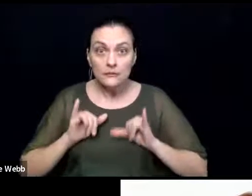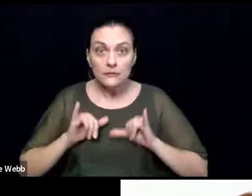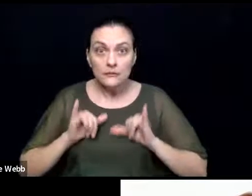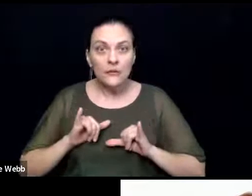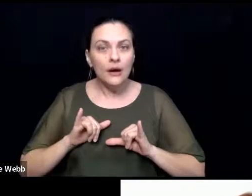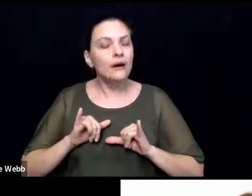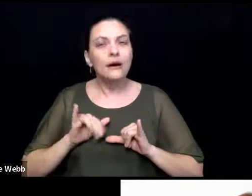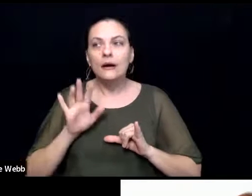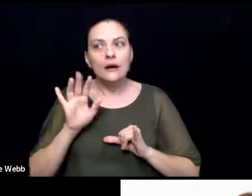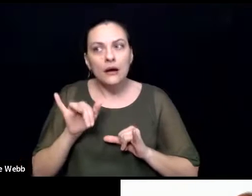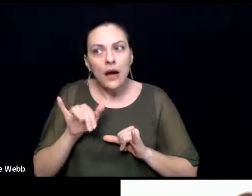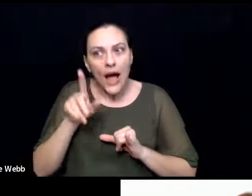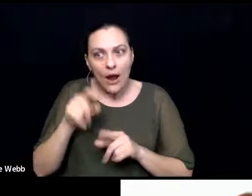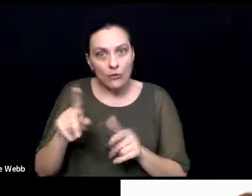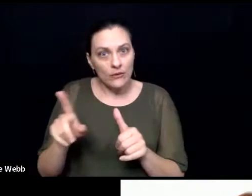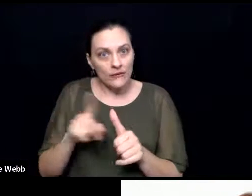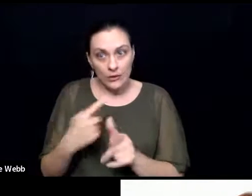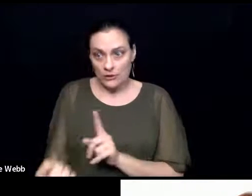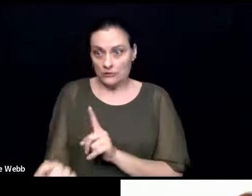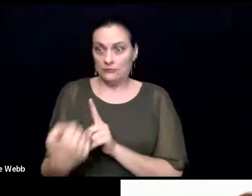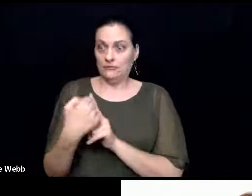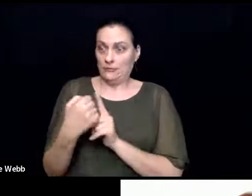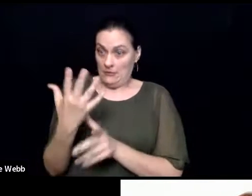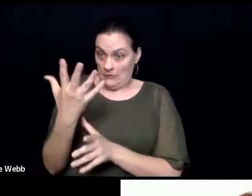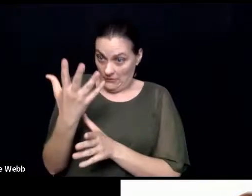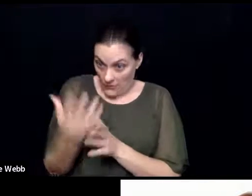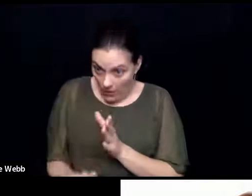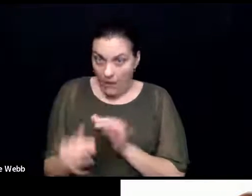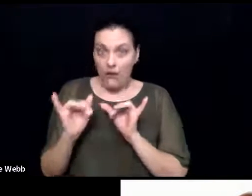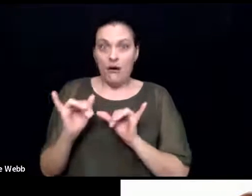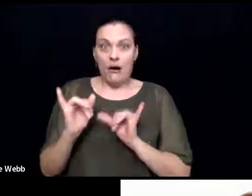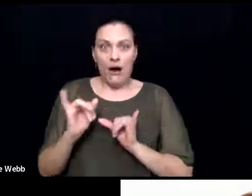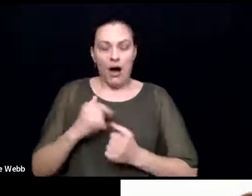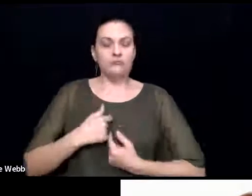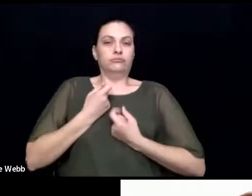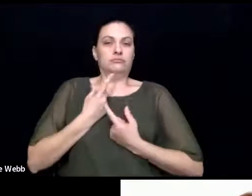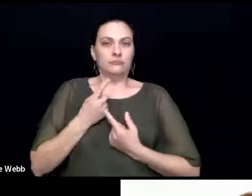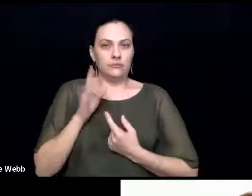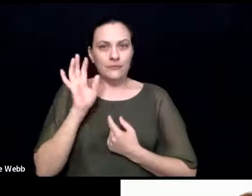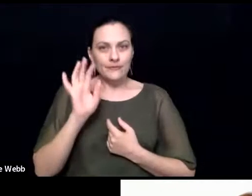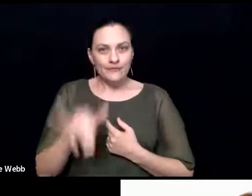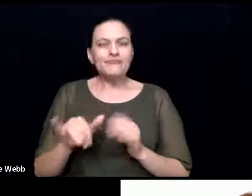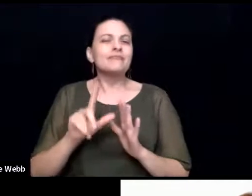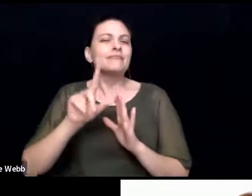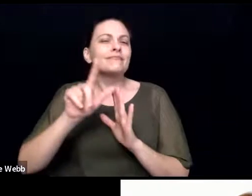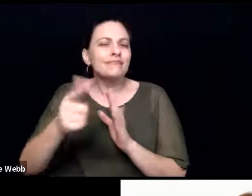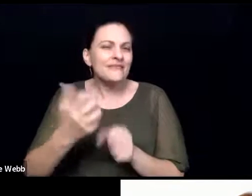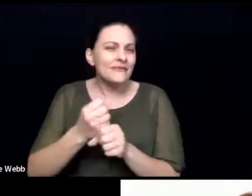and unfortunately, she was incapacitated from that. She lived another five years but on a